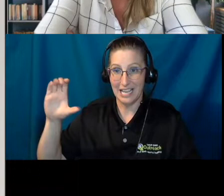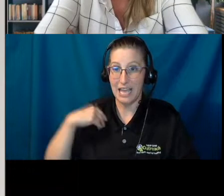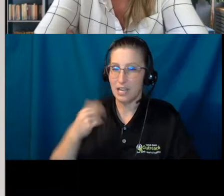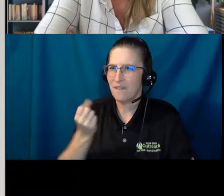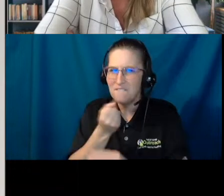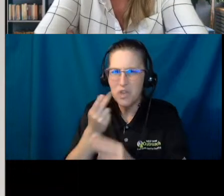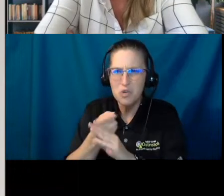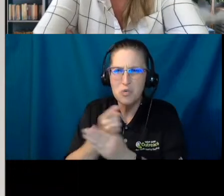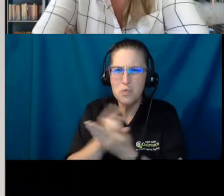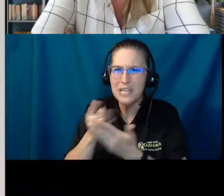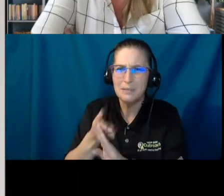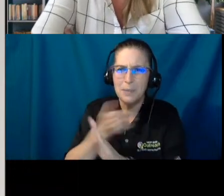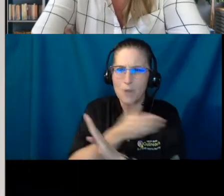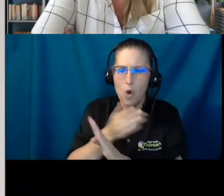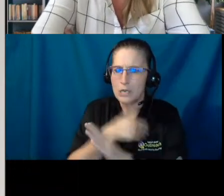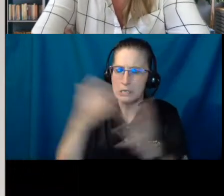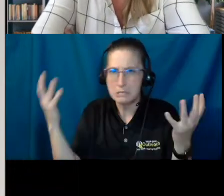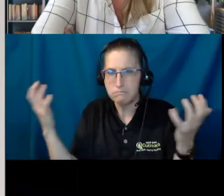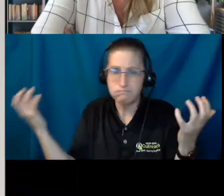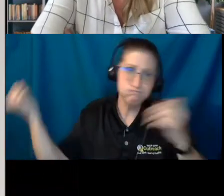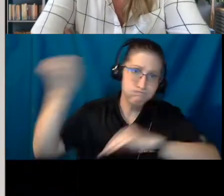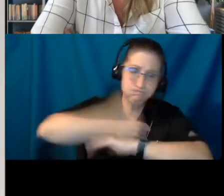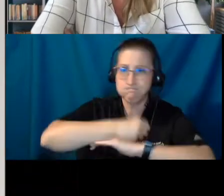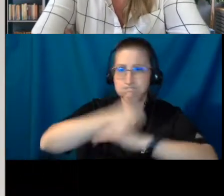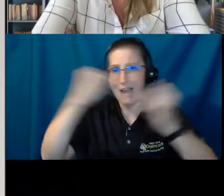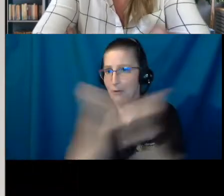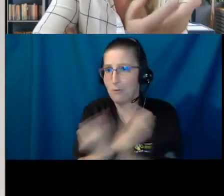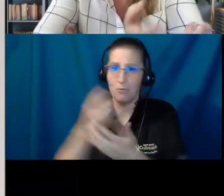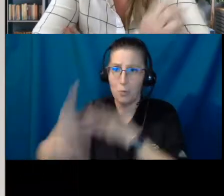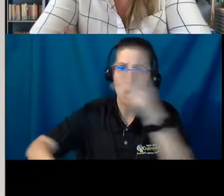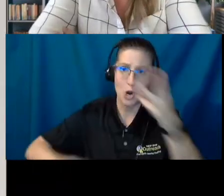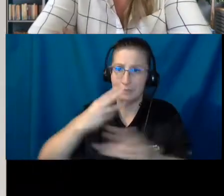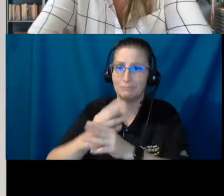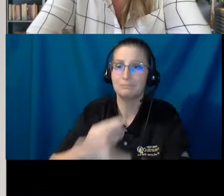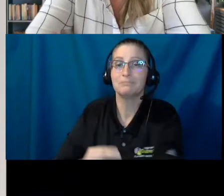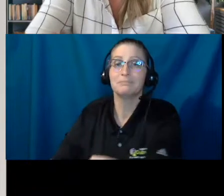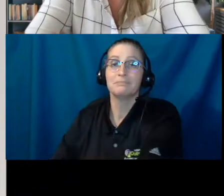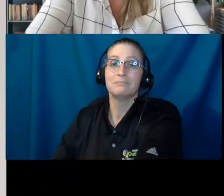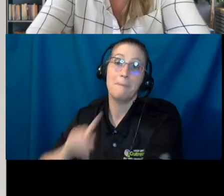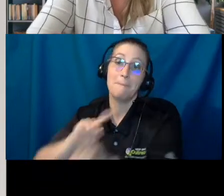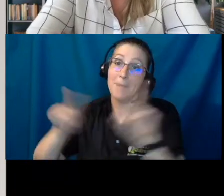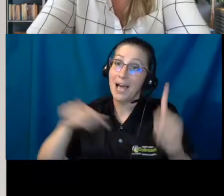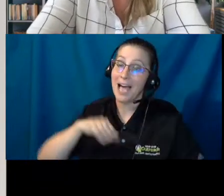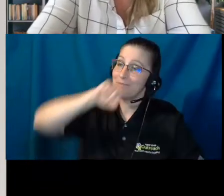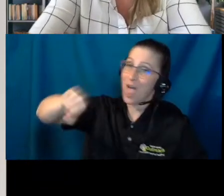before lockdown. But I love Julie and let me tell you why. Let me tell you our story